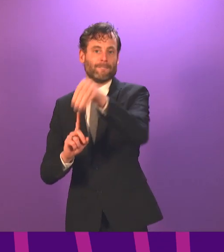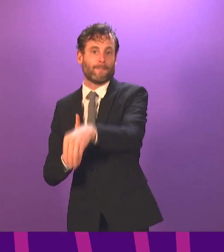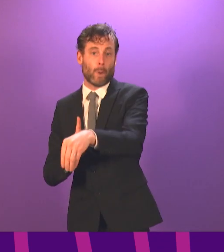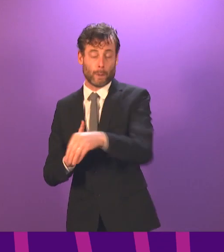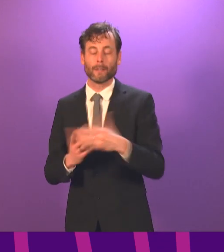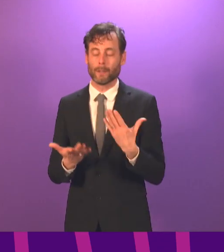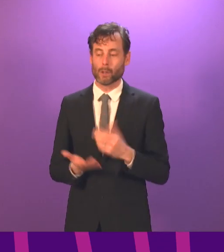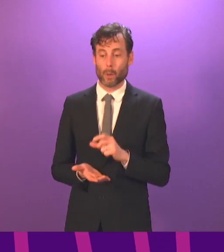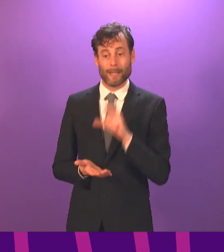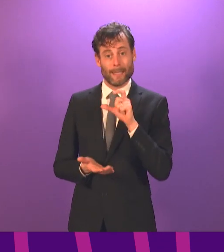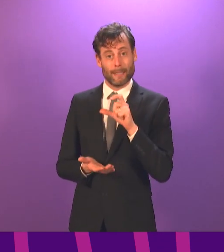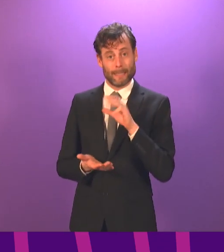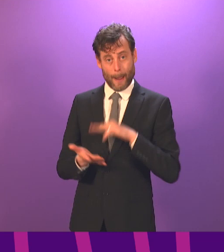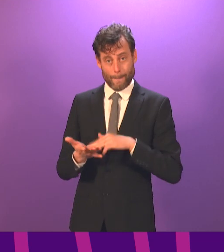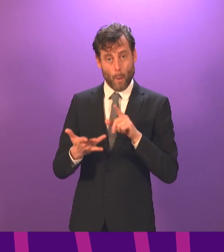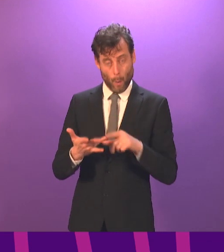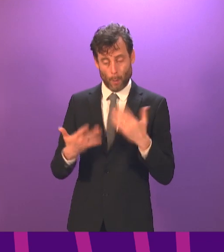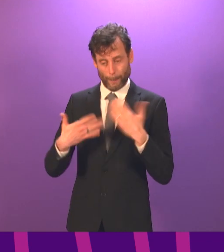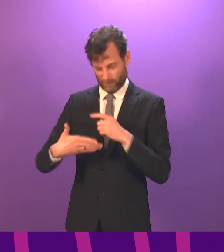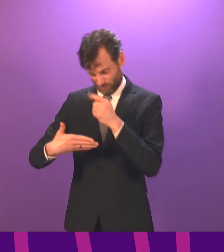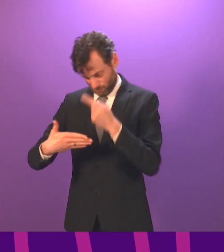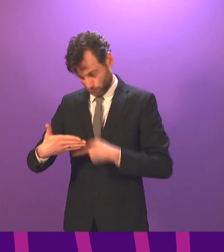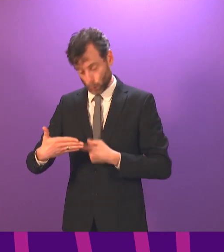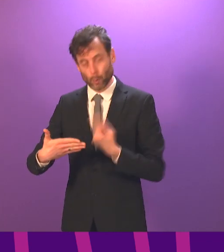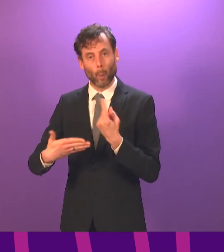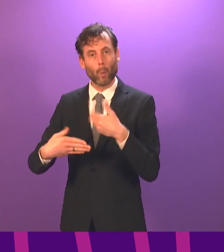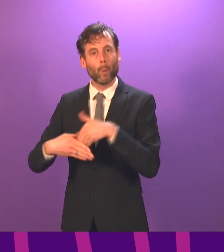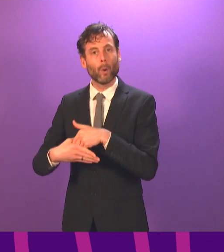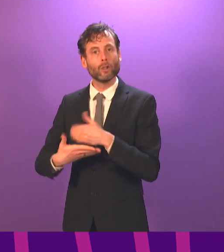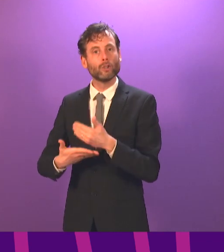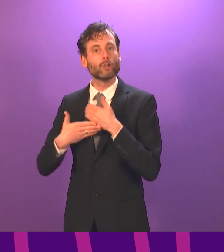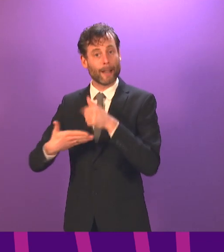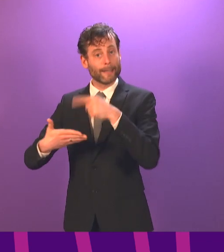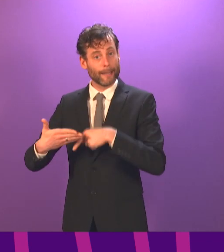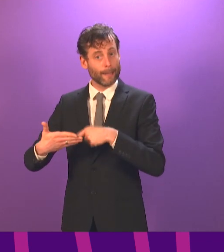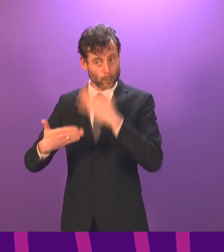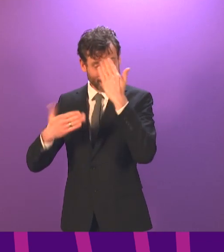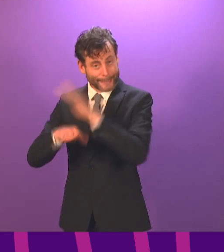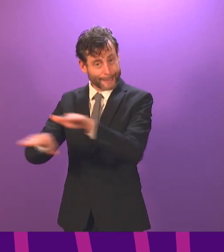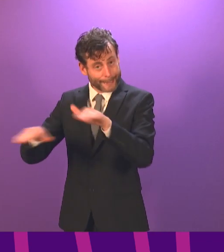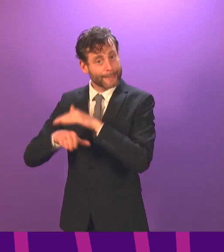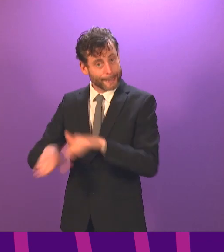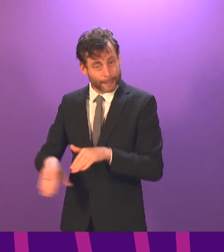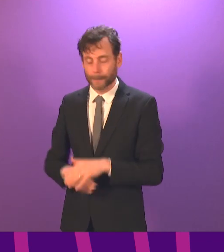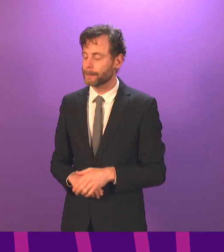shielding list. I think that we have covered the bases as far as possible. However, the opportunity